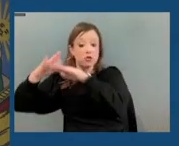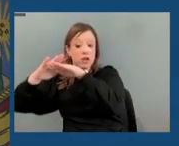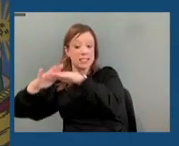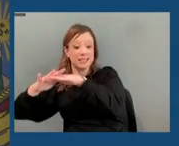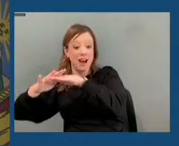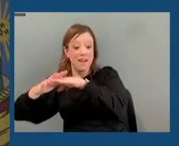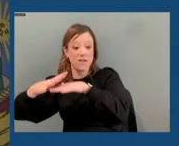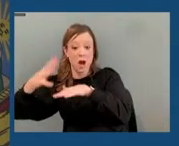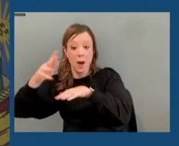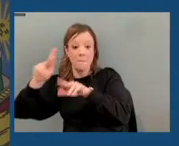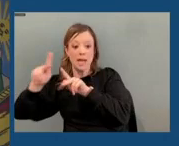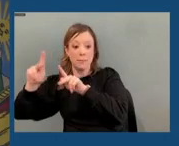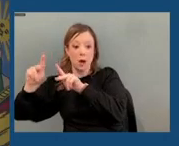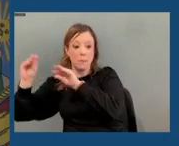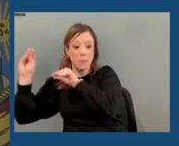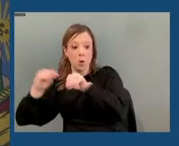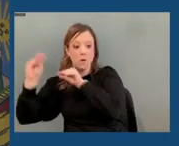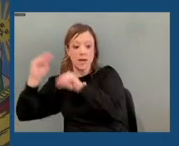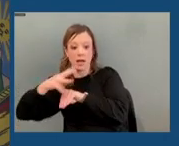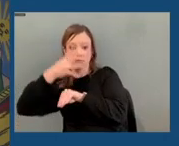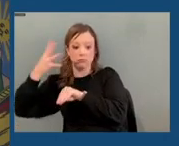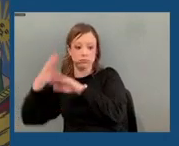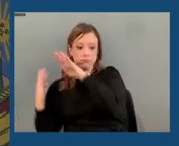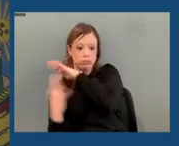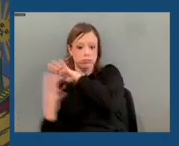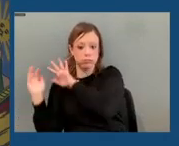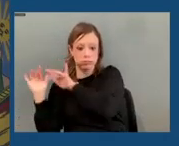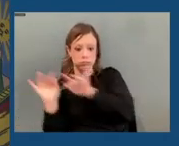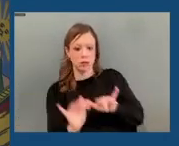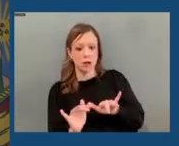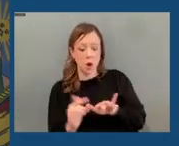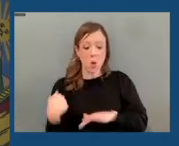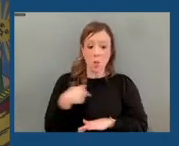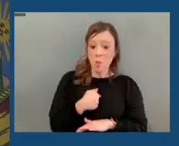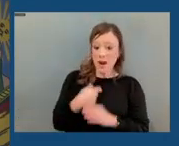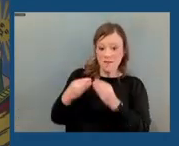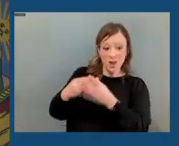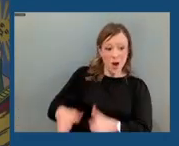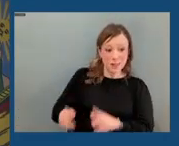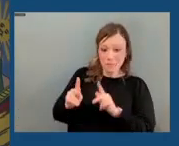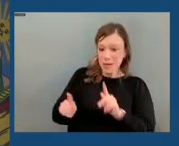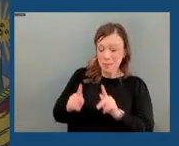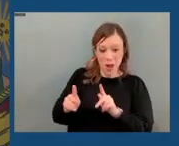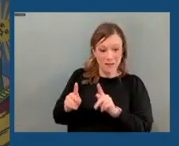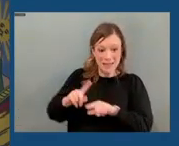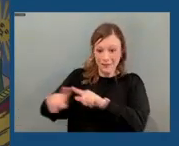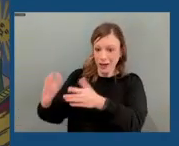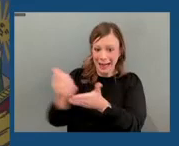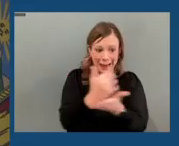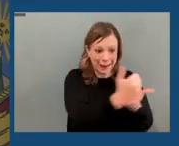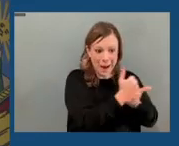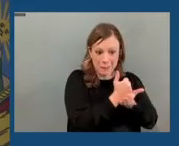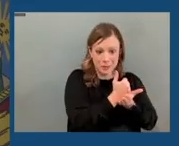We've, it's no secret. We've lost people of all different incomes. But also uh triggering back, I'd say 2019,